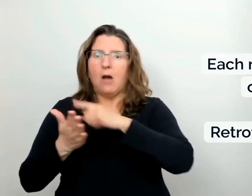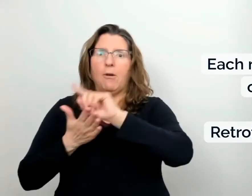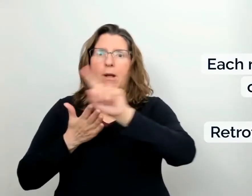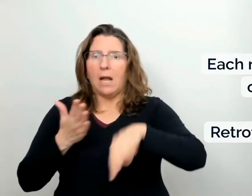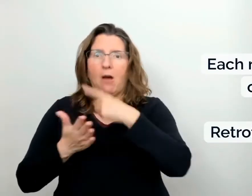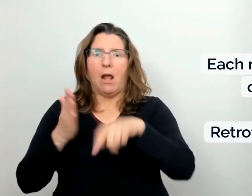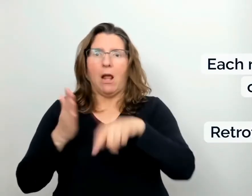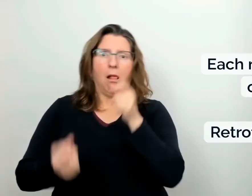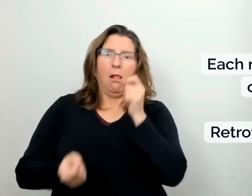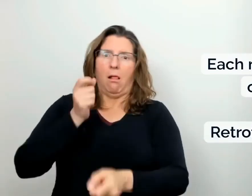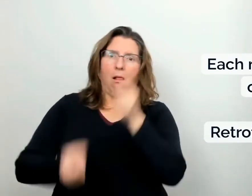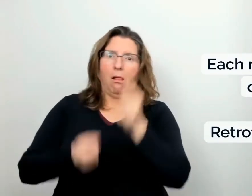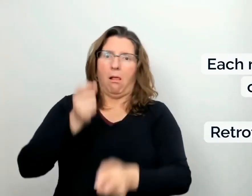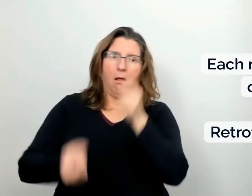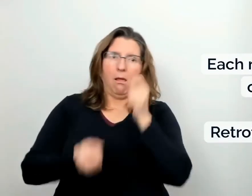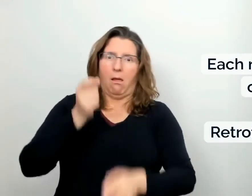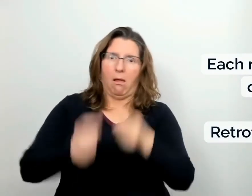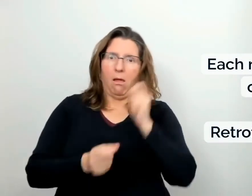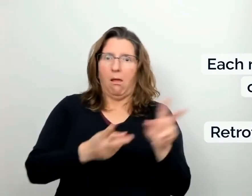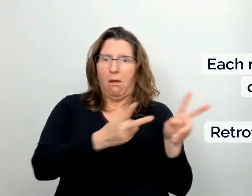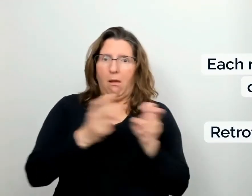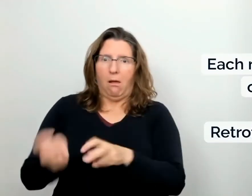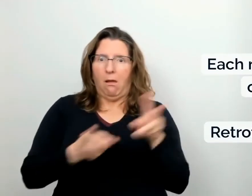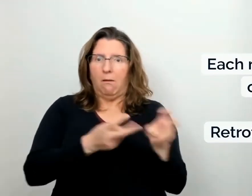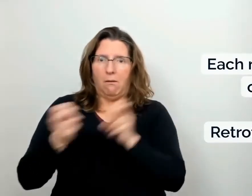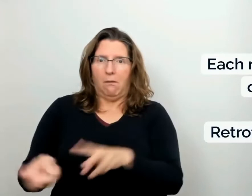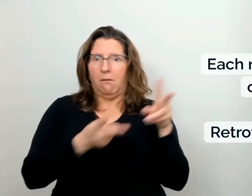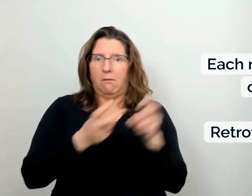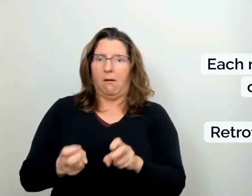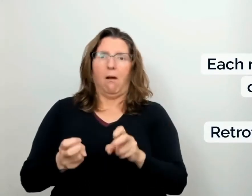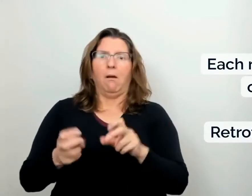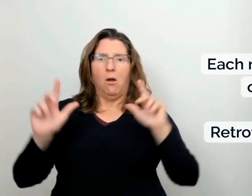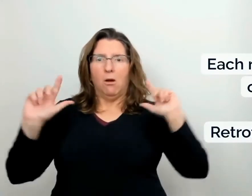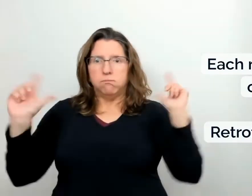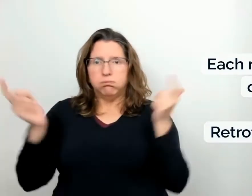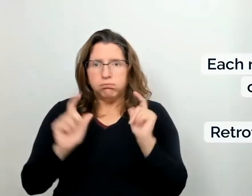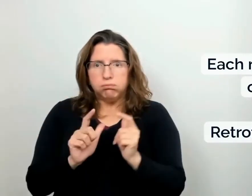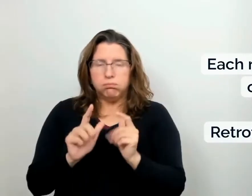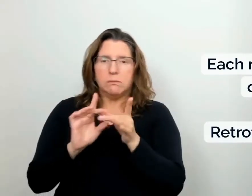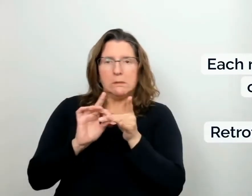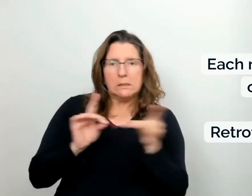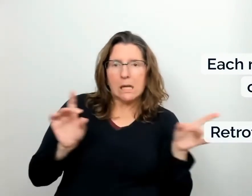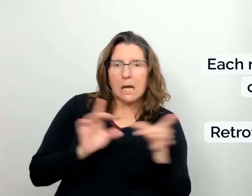It's taken me HOURS and HOURS to retrofit the content of this course.